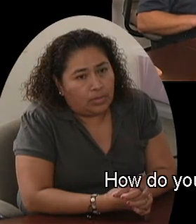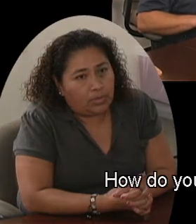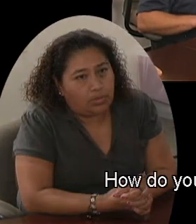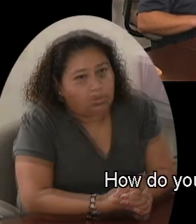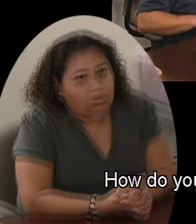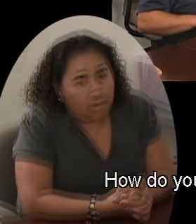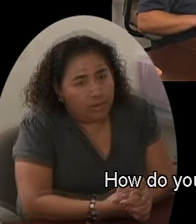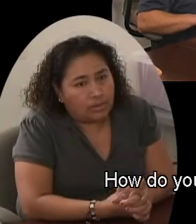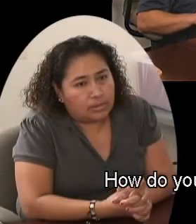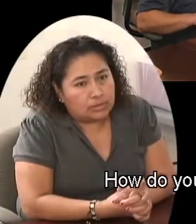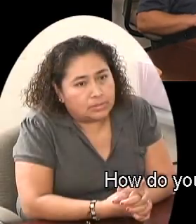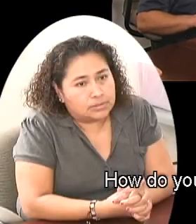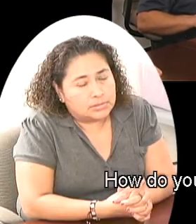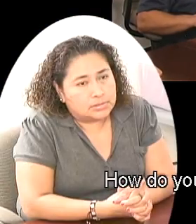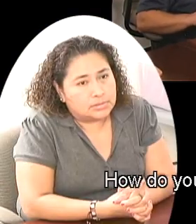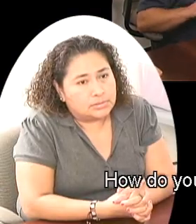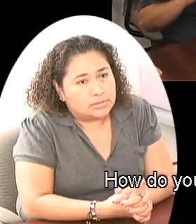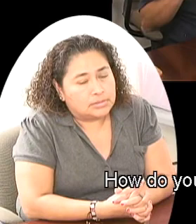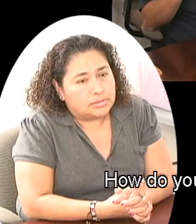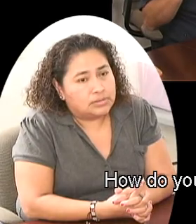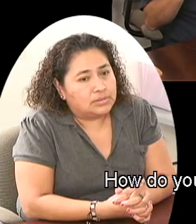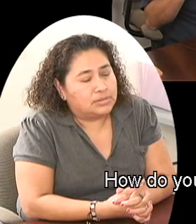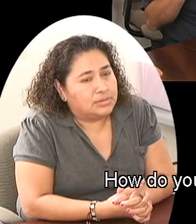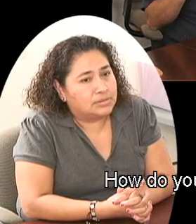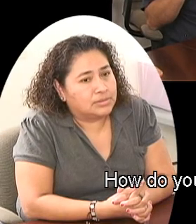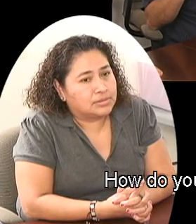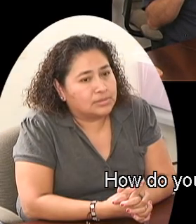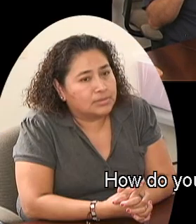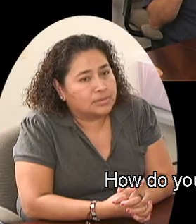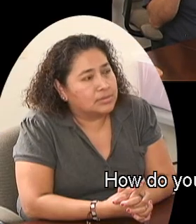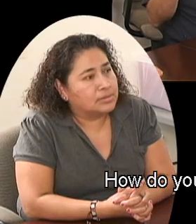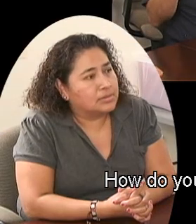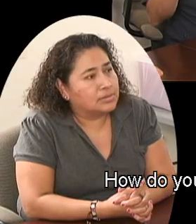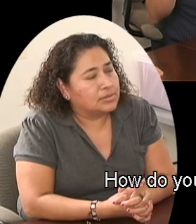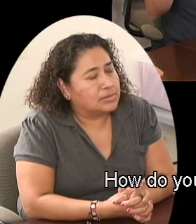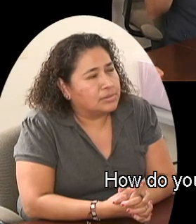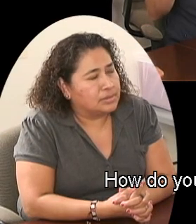How do you feel all the time?